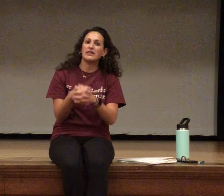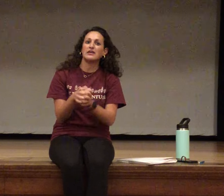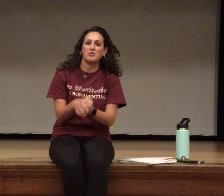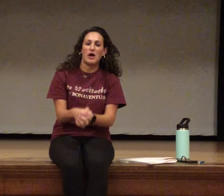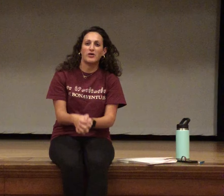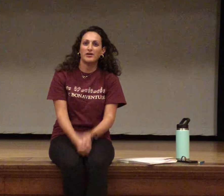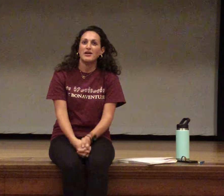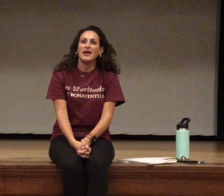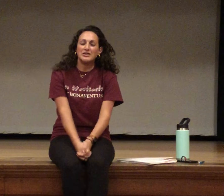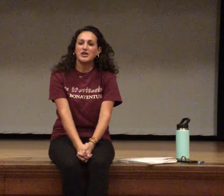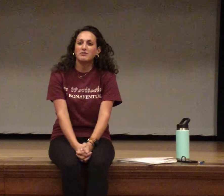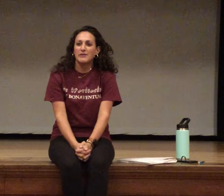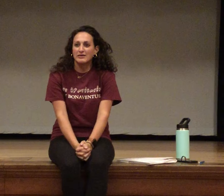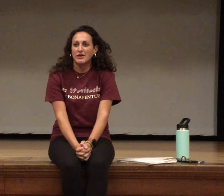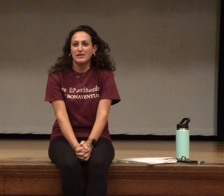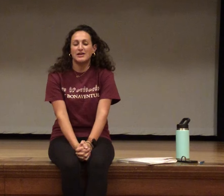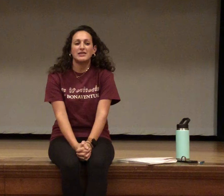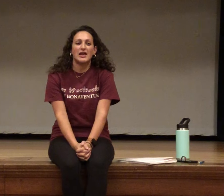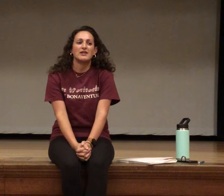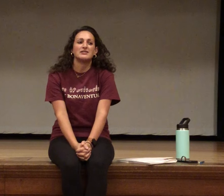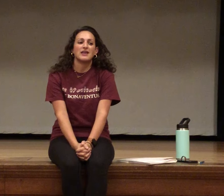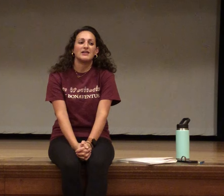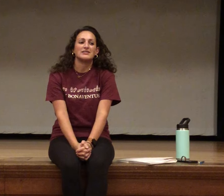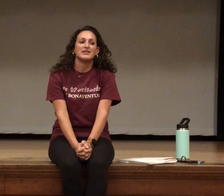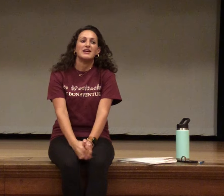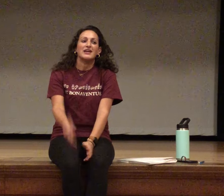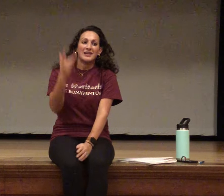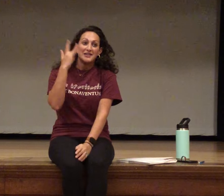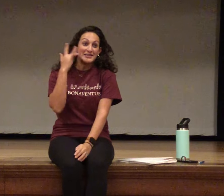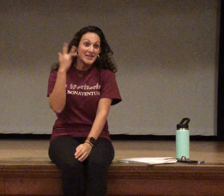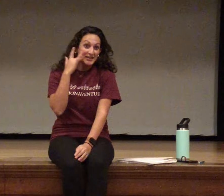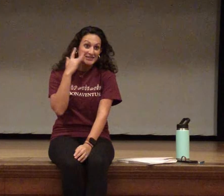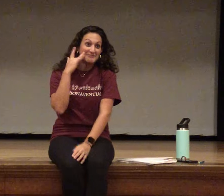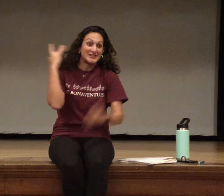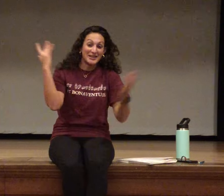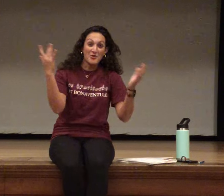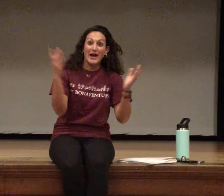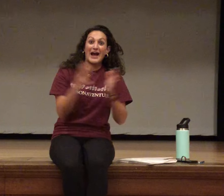thinking about it and she comes back to me at the end of the day and says it's this and I said okay